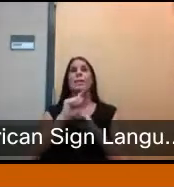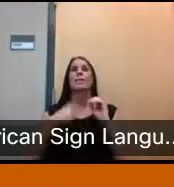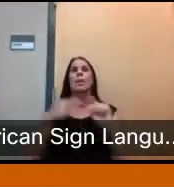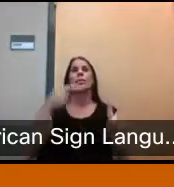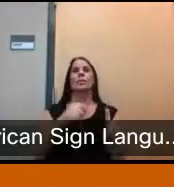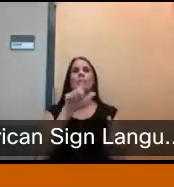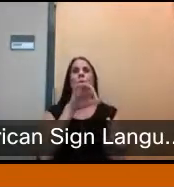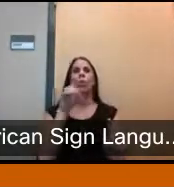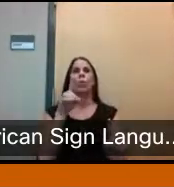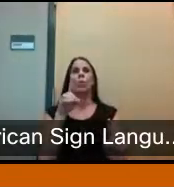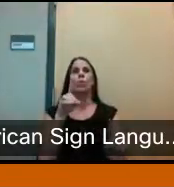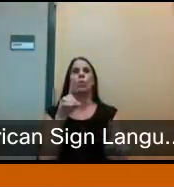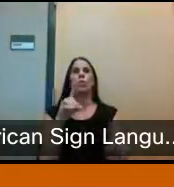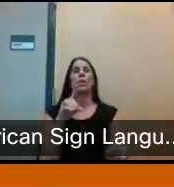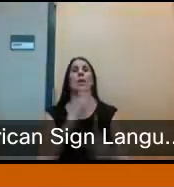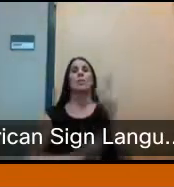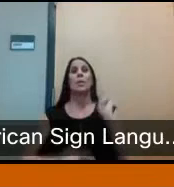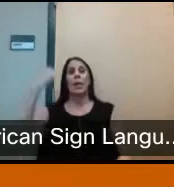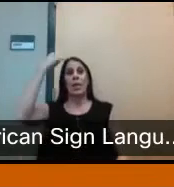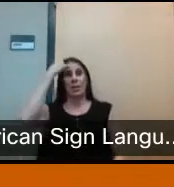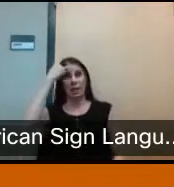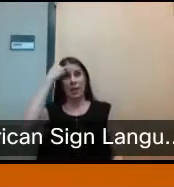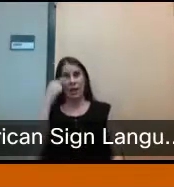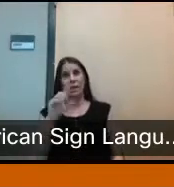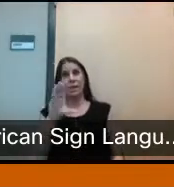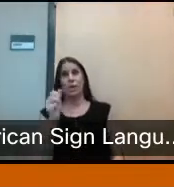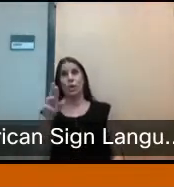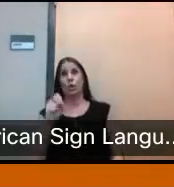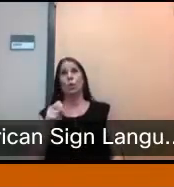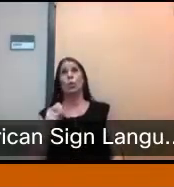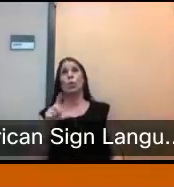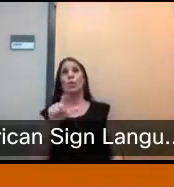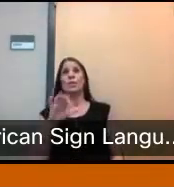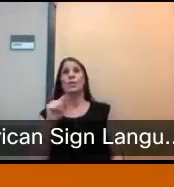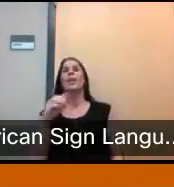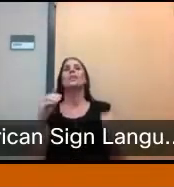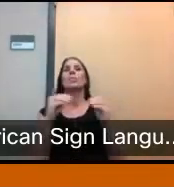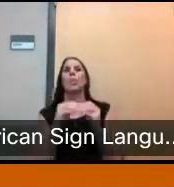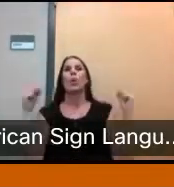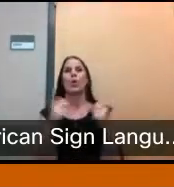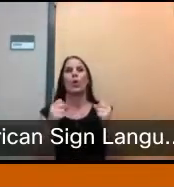People think cores light is colder coming out of the same refrigerator as other beers. Because all they do is say cold and it's really effective.